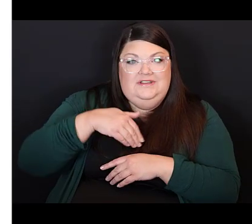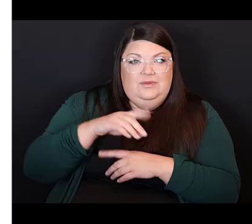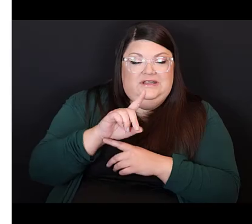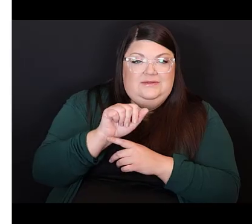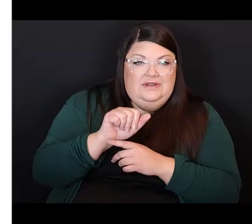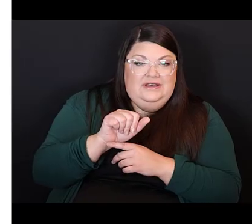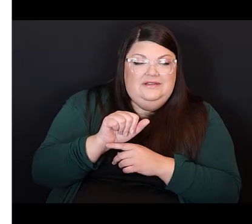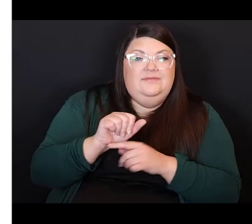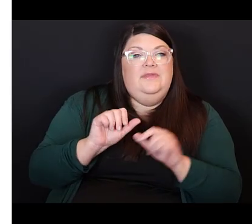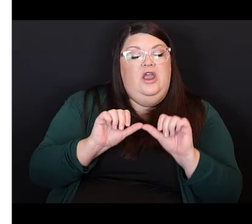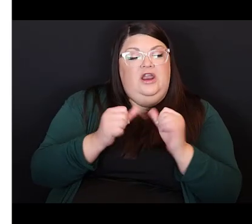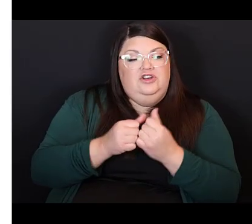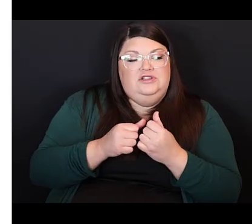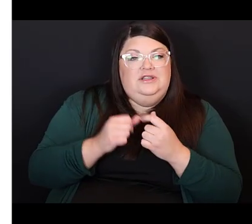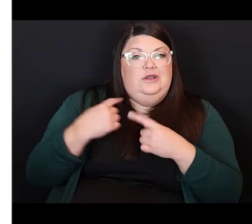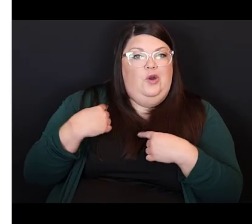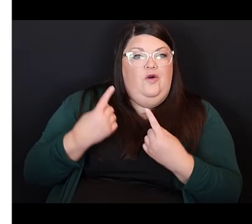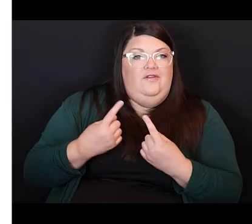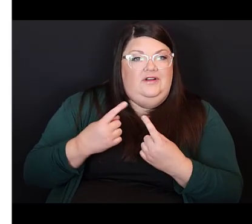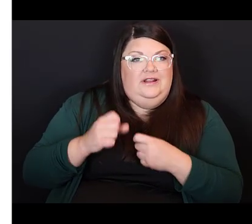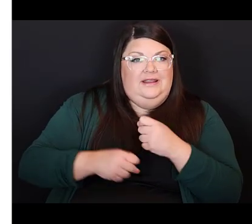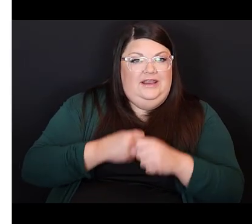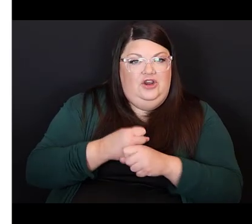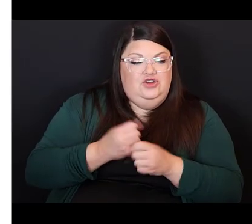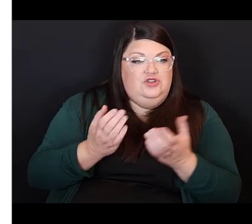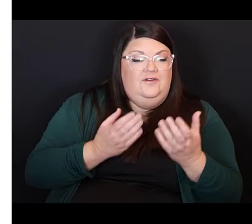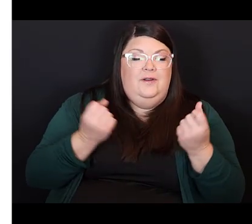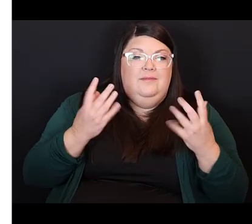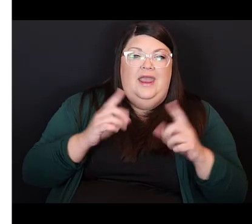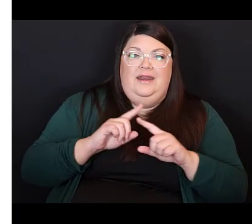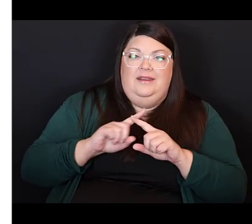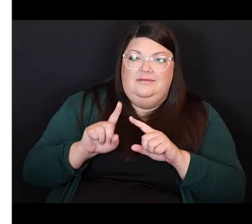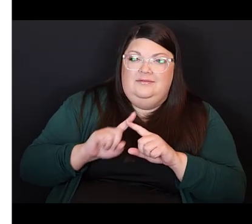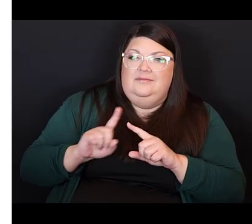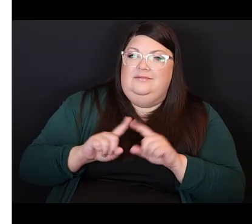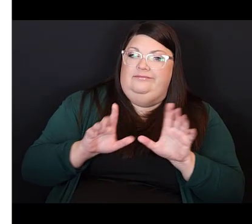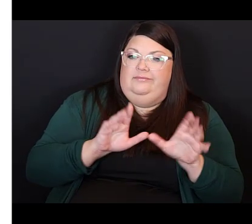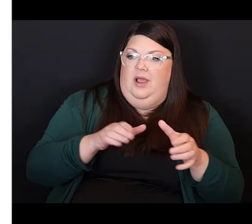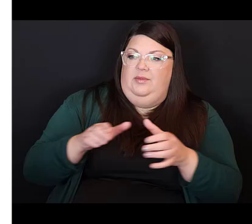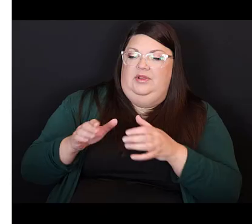As an agency that has over the years served many vulnerable populations in the arenas